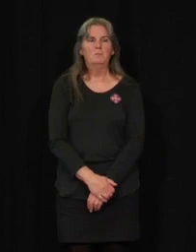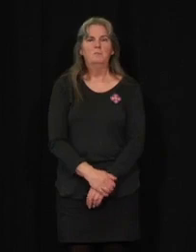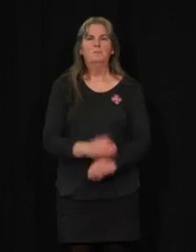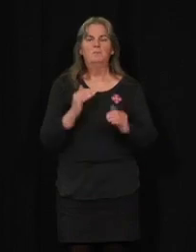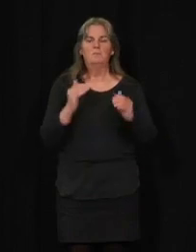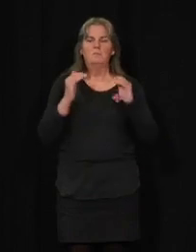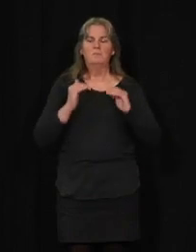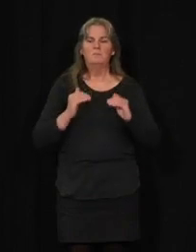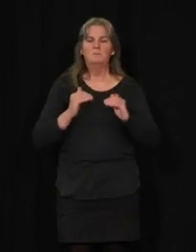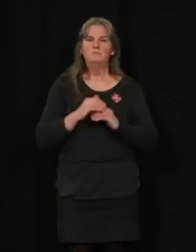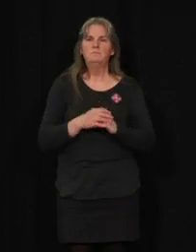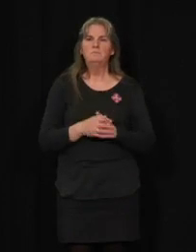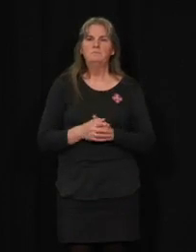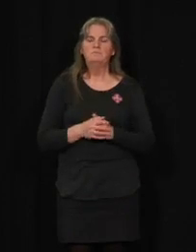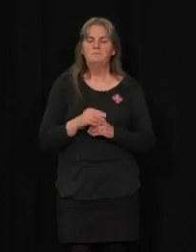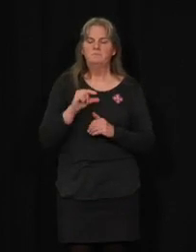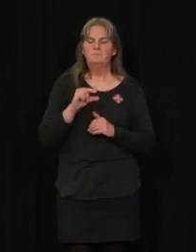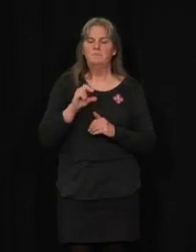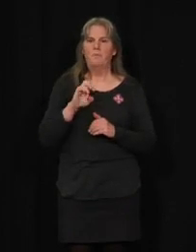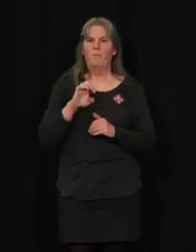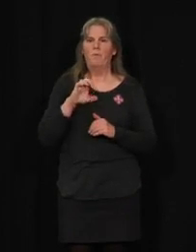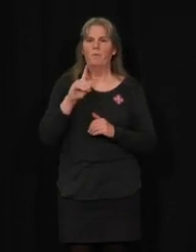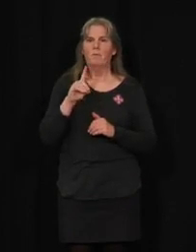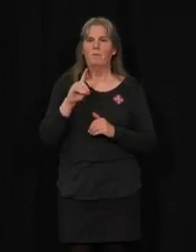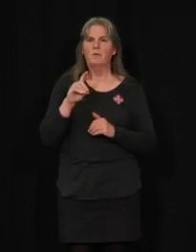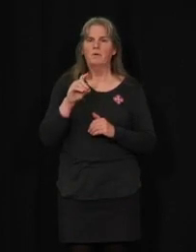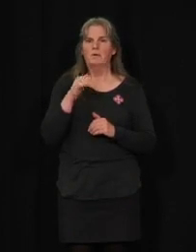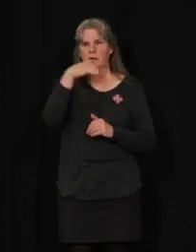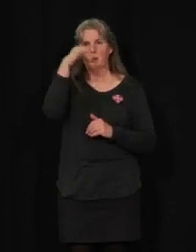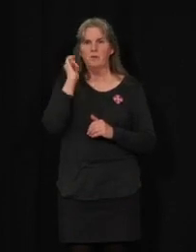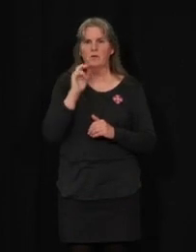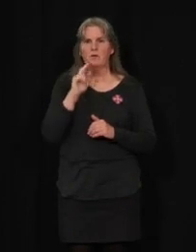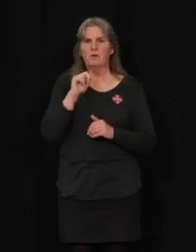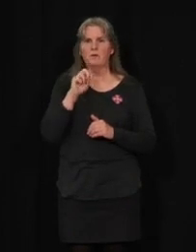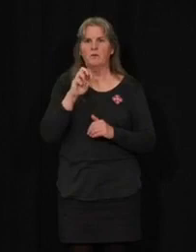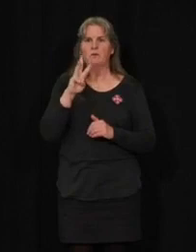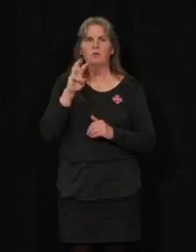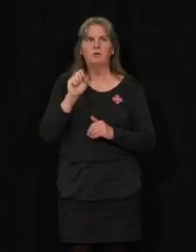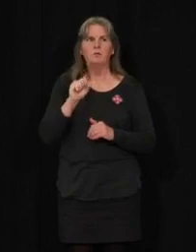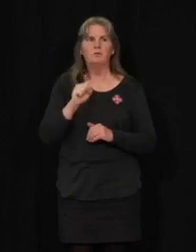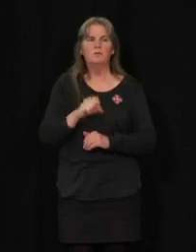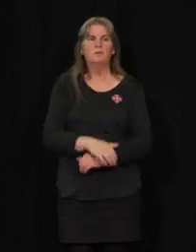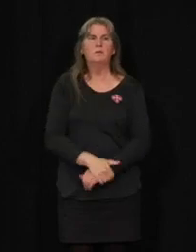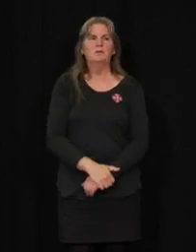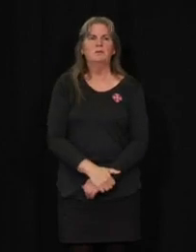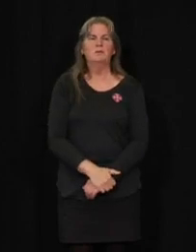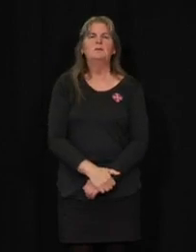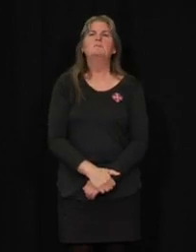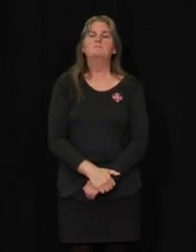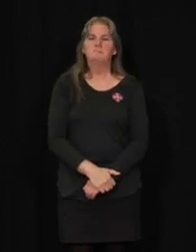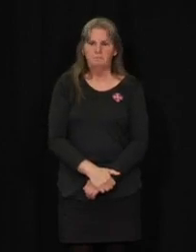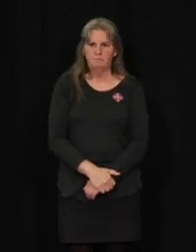Okay. We will move on to Gord from Yukon news. Reporter: Yes.